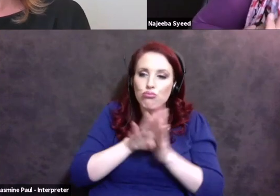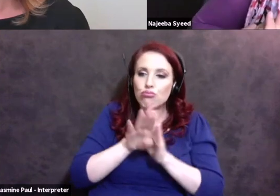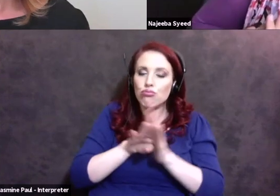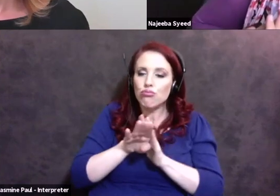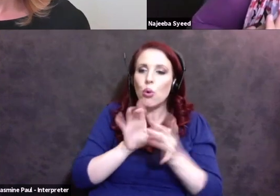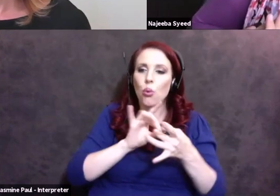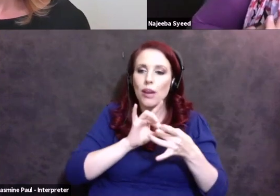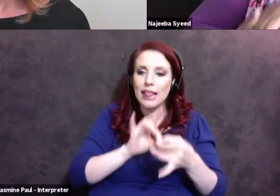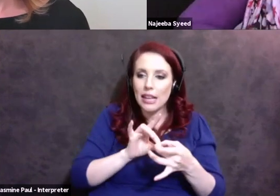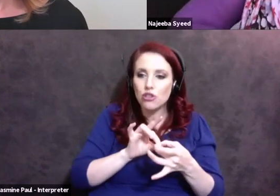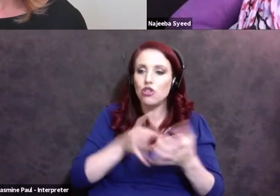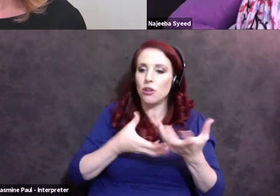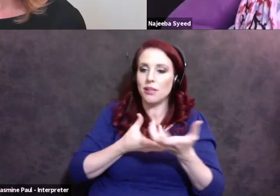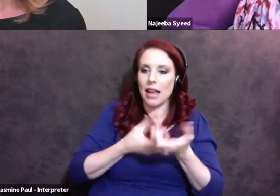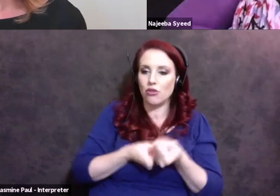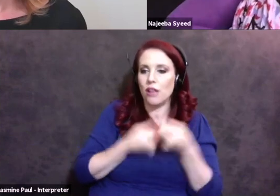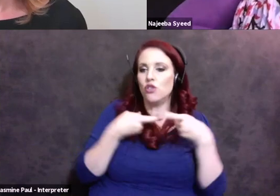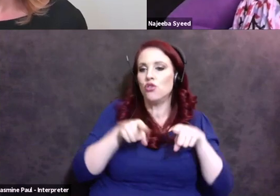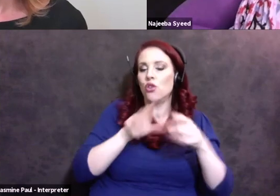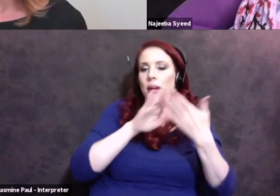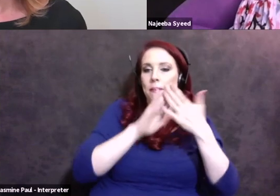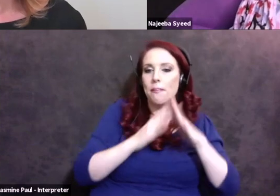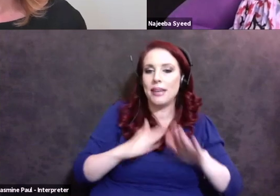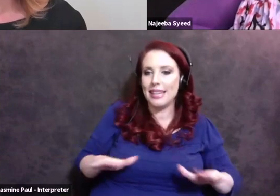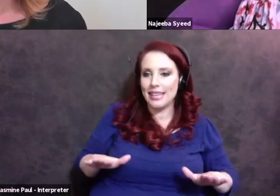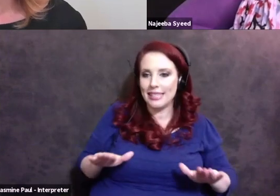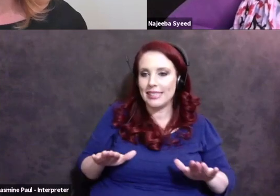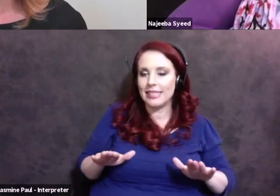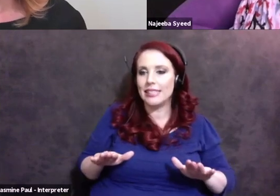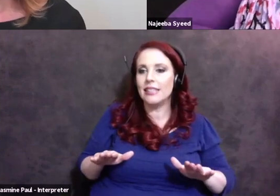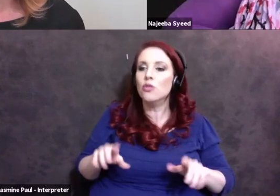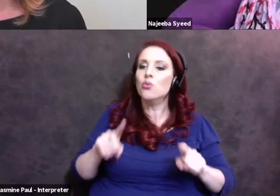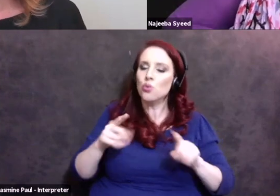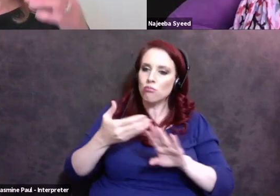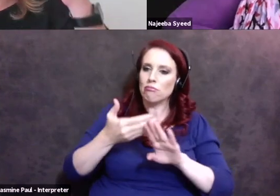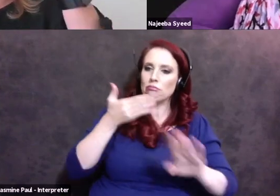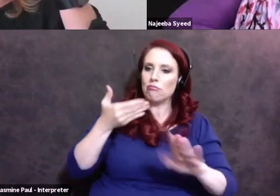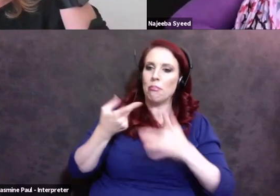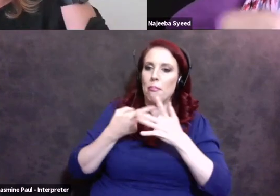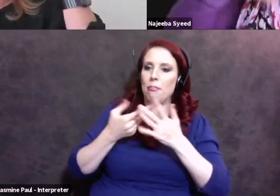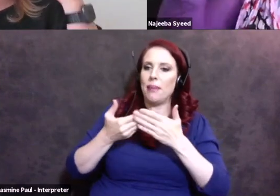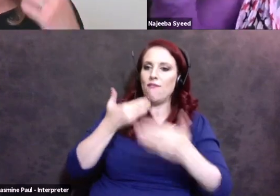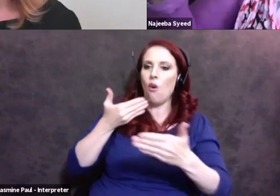It is much more helpful to be preemptive in our programming than imagine there is something